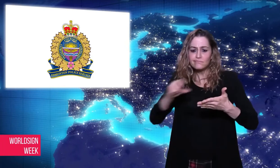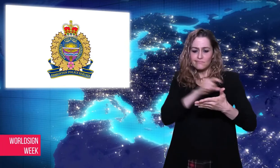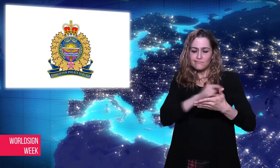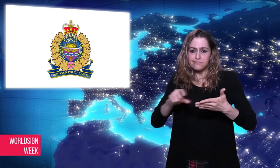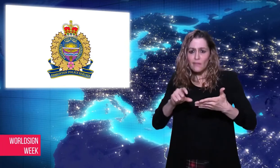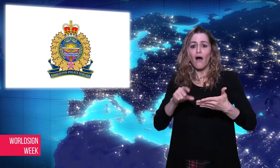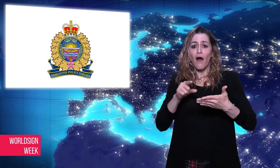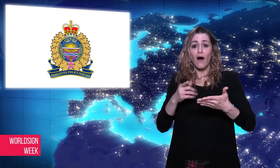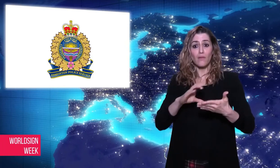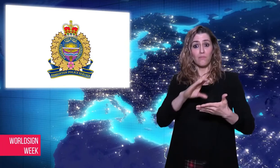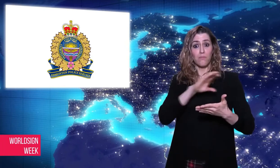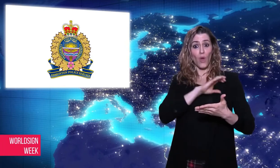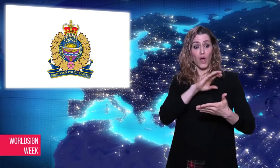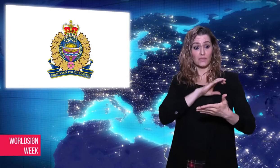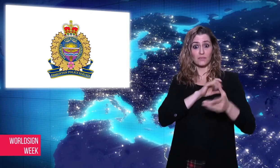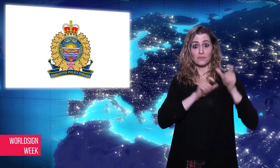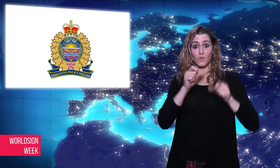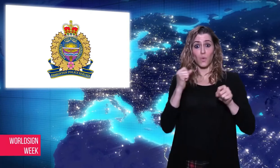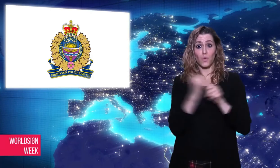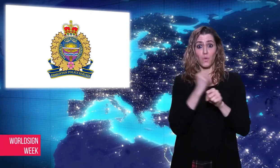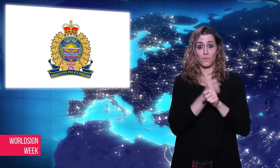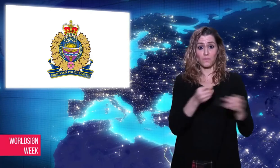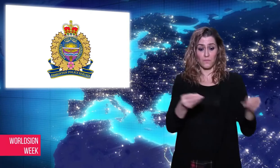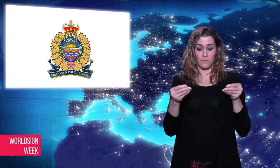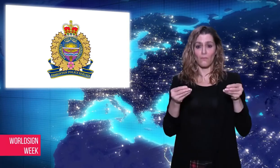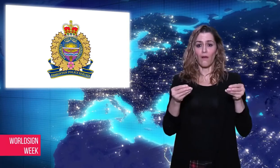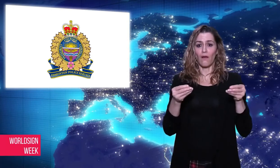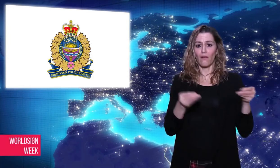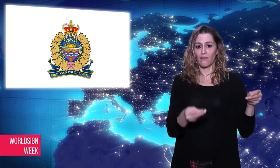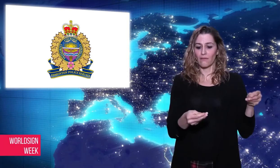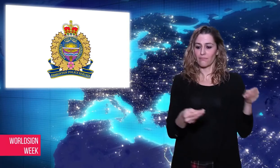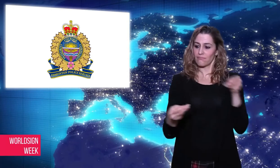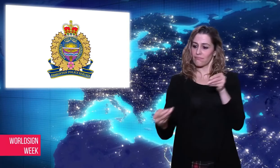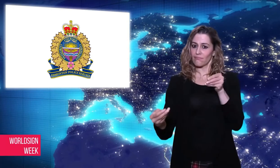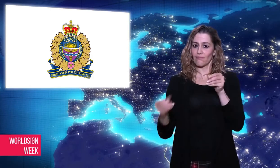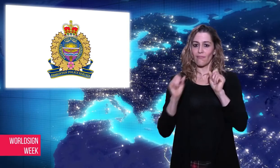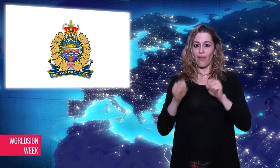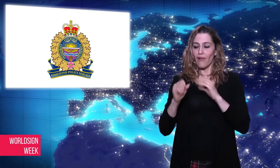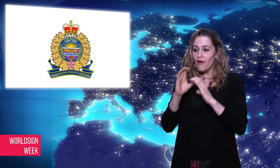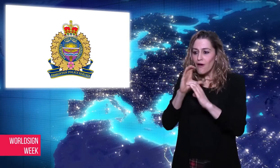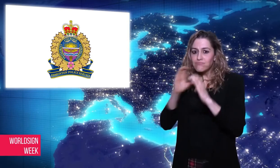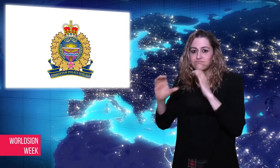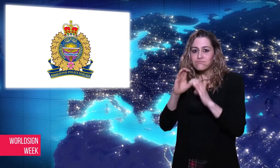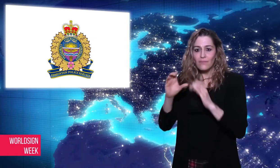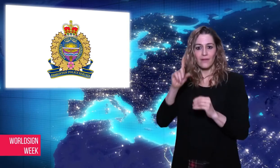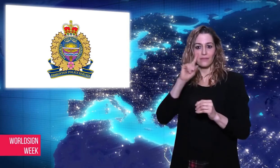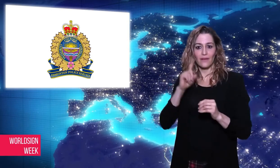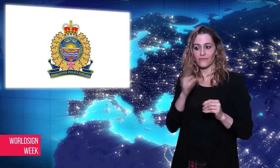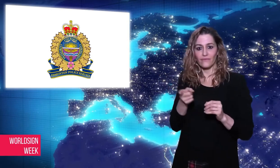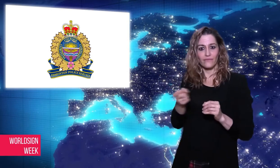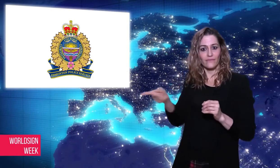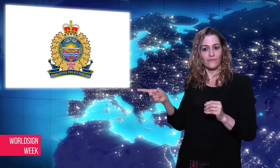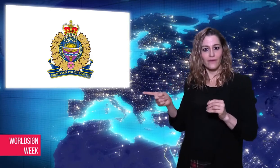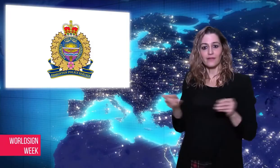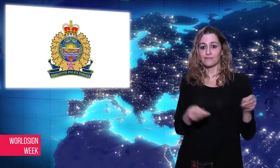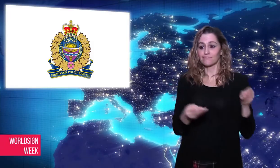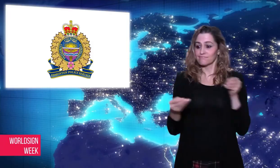that the police officer can show to communicate.